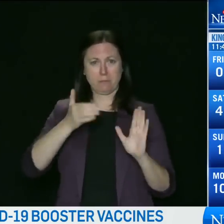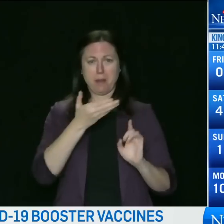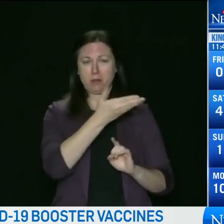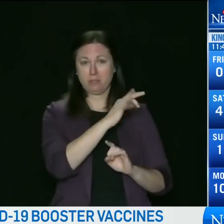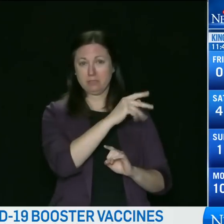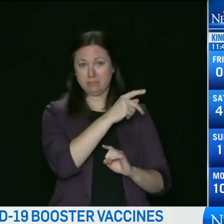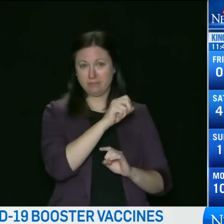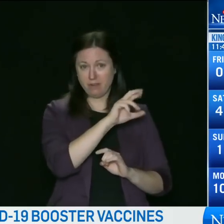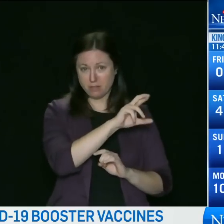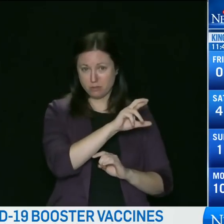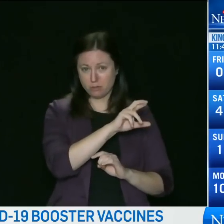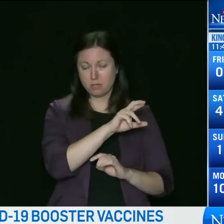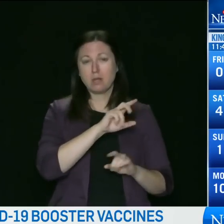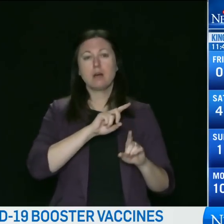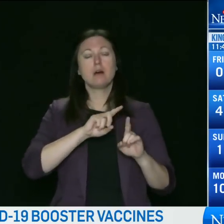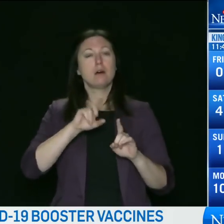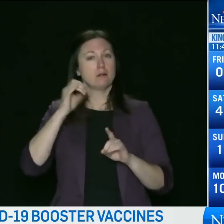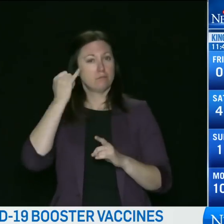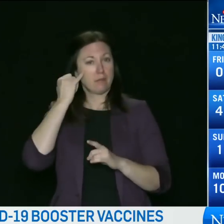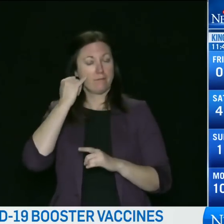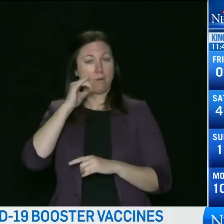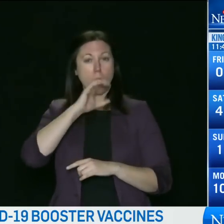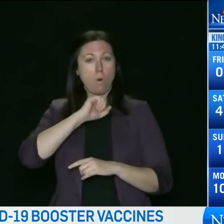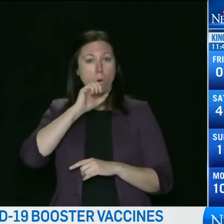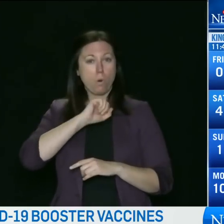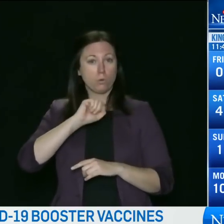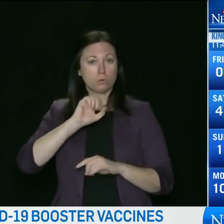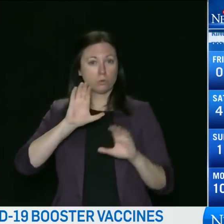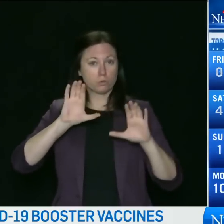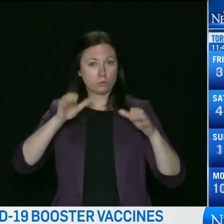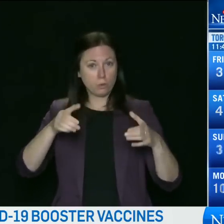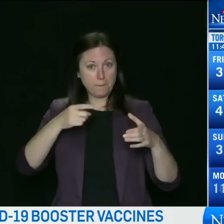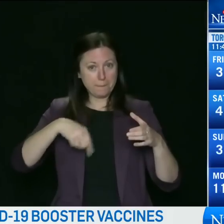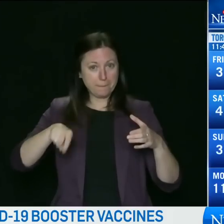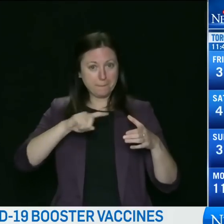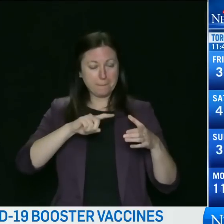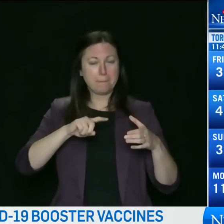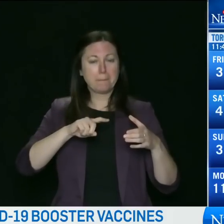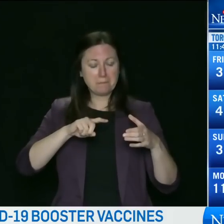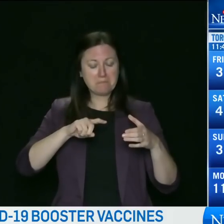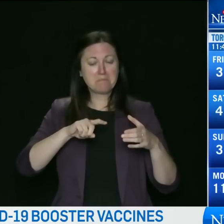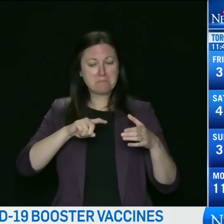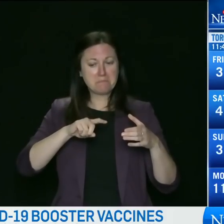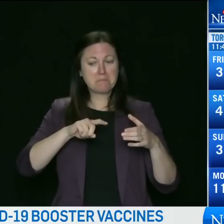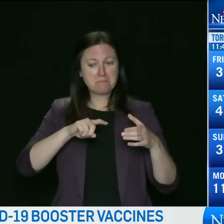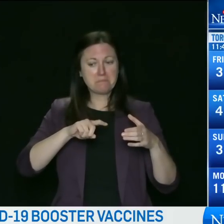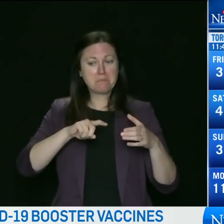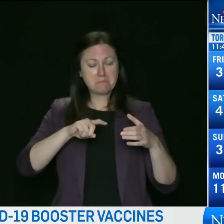TO PFIZER.